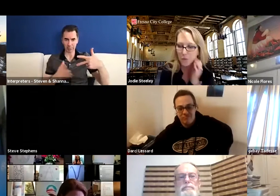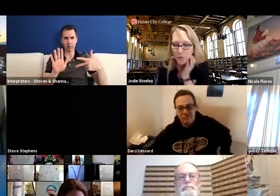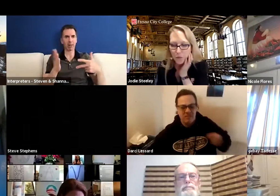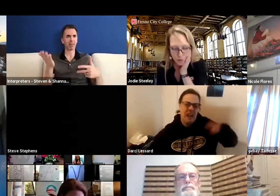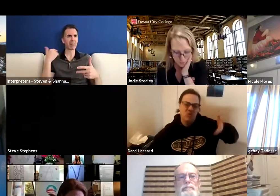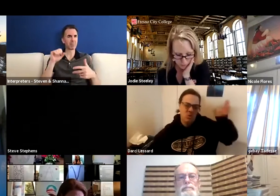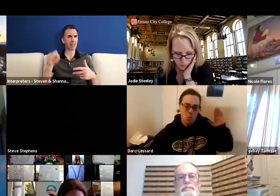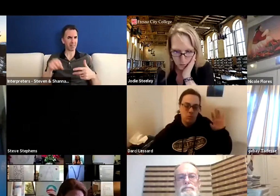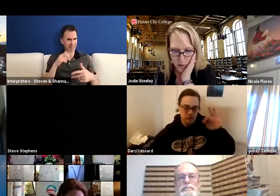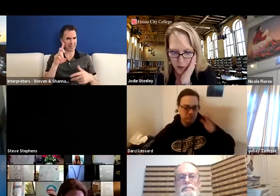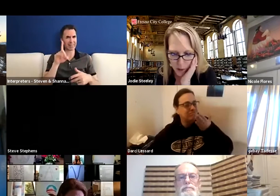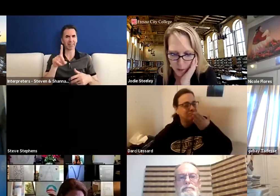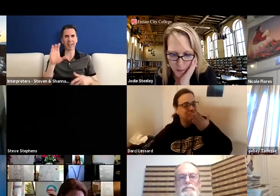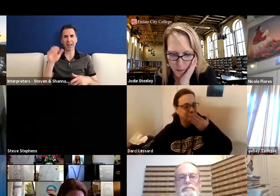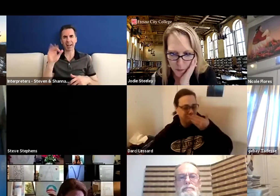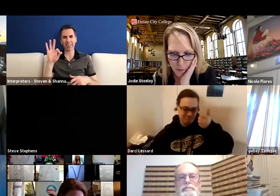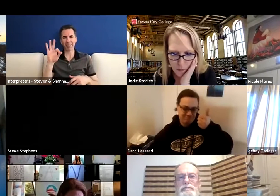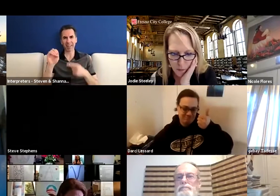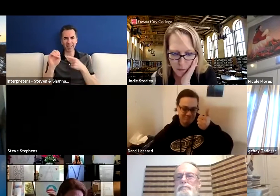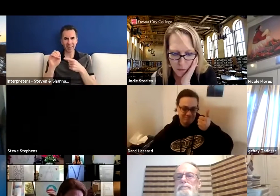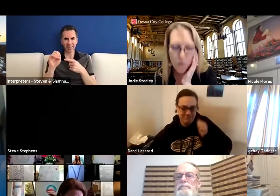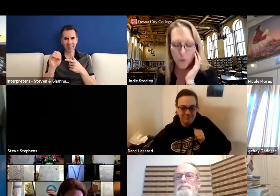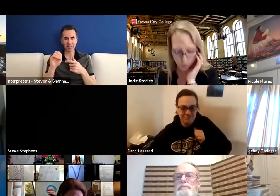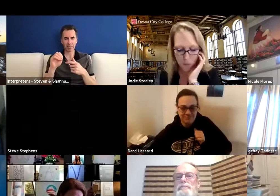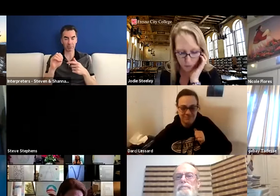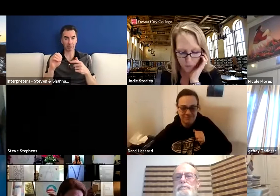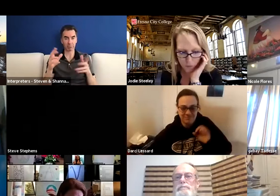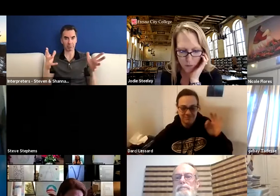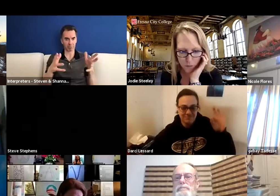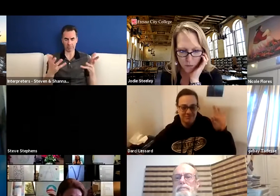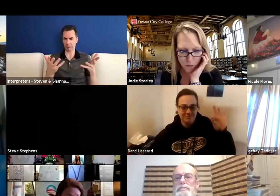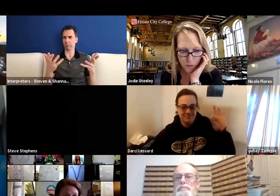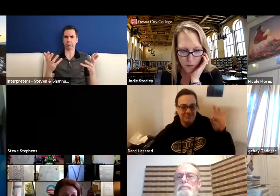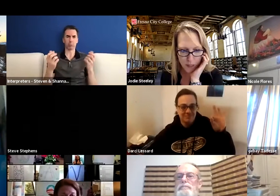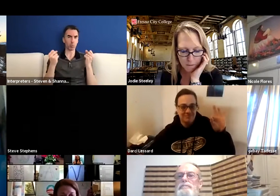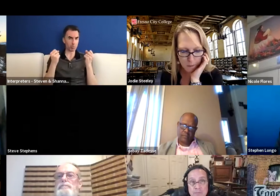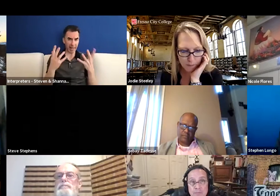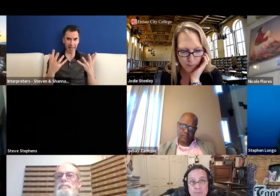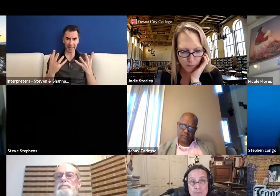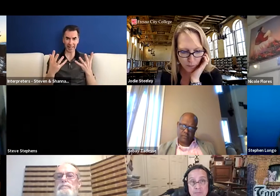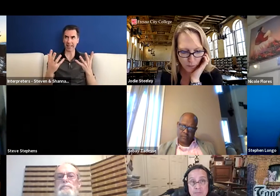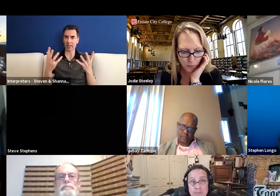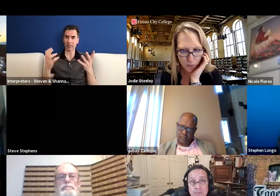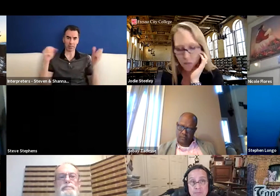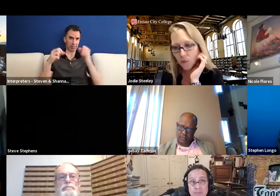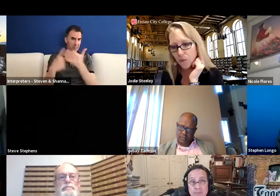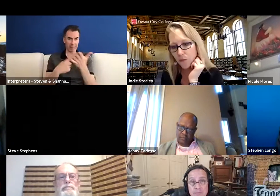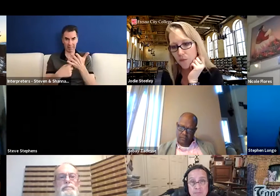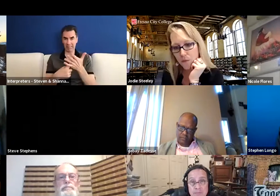know if it was too many discussions going on at once. Or if you have any advice about that, it's, I didn't want to distract them.